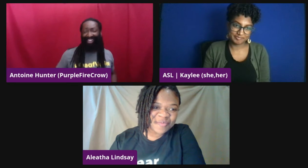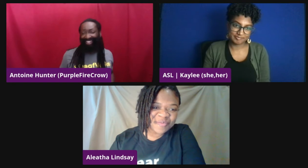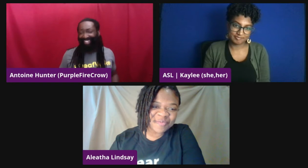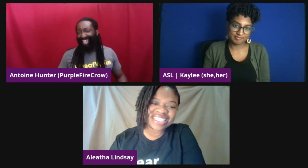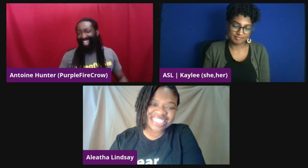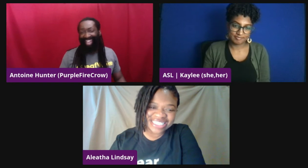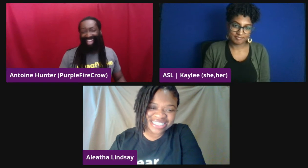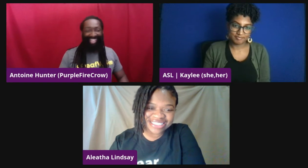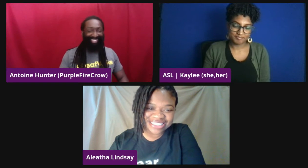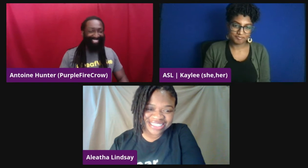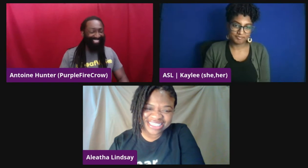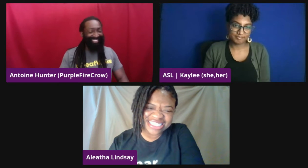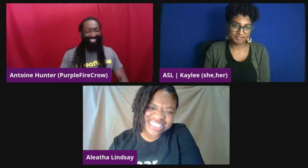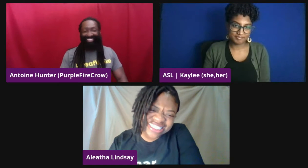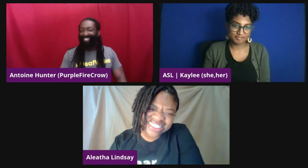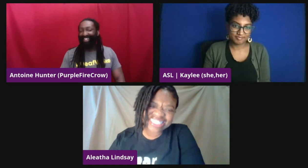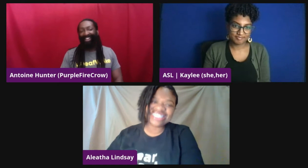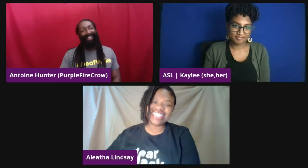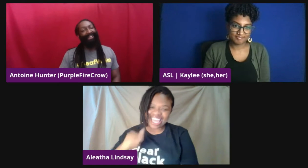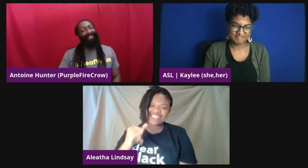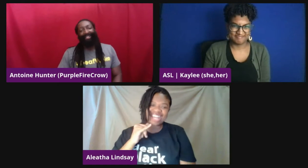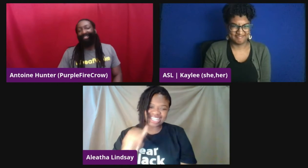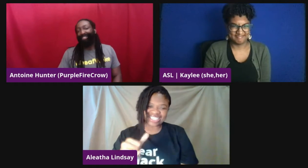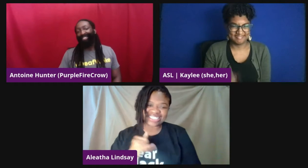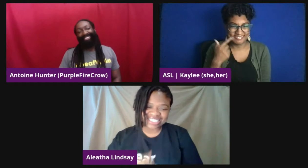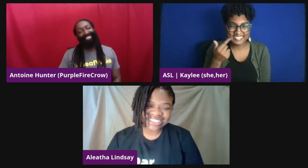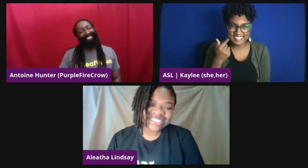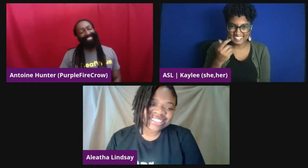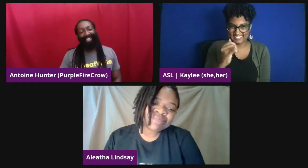I'm happy to see you. (Aleatha giggling) Likewise.